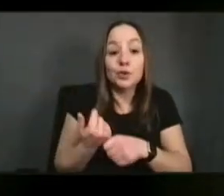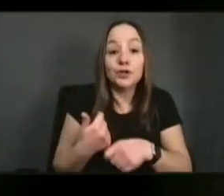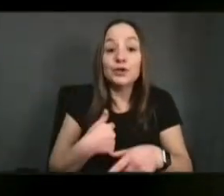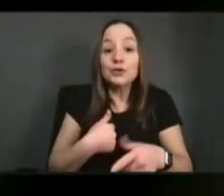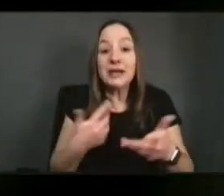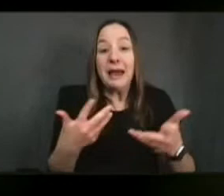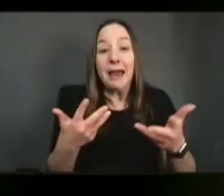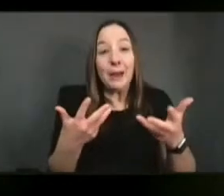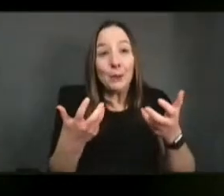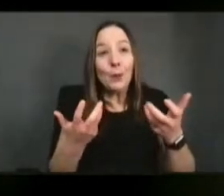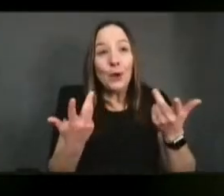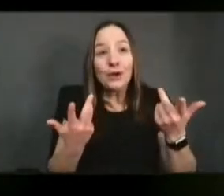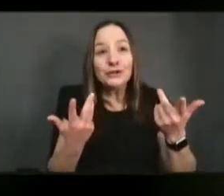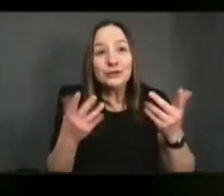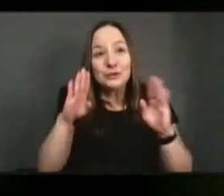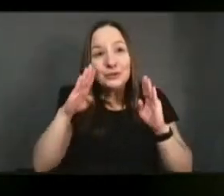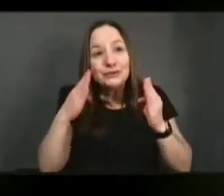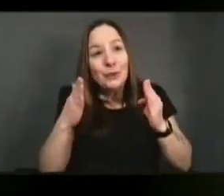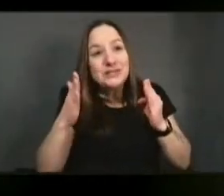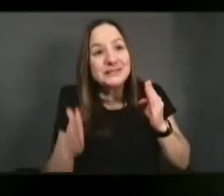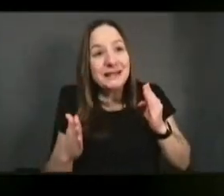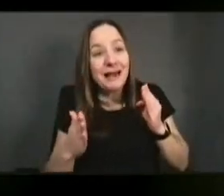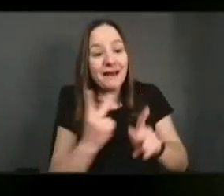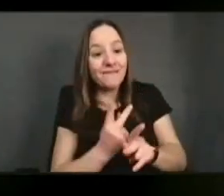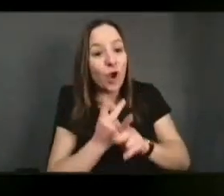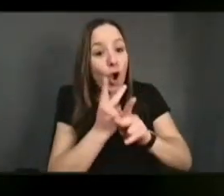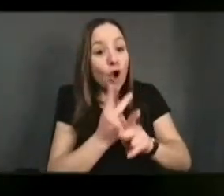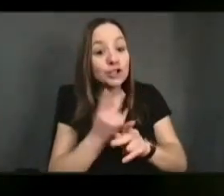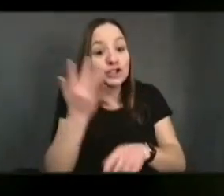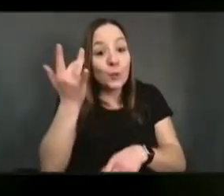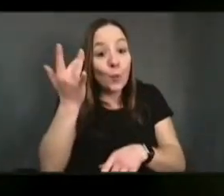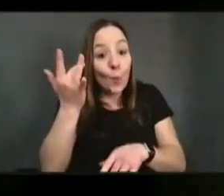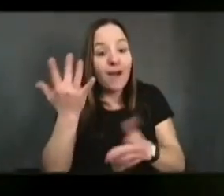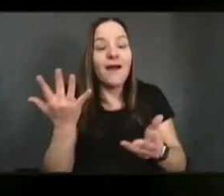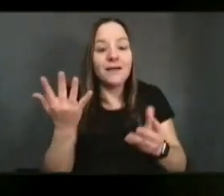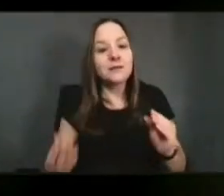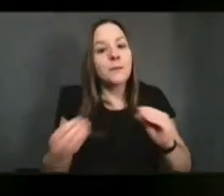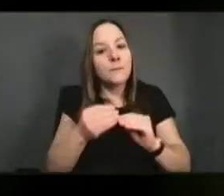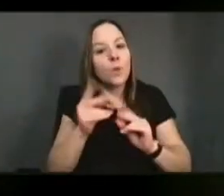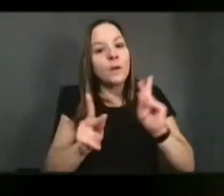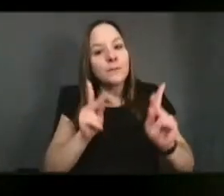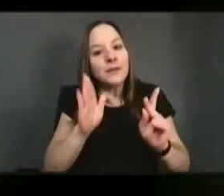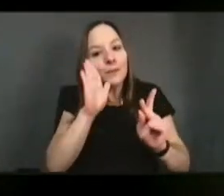for the last two years I mht tendency is to want to air on the side of caution. Because